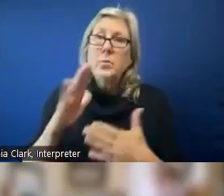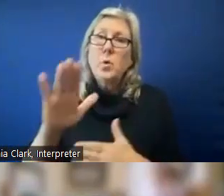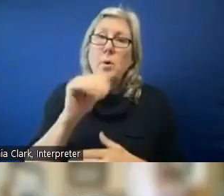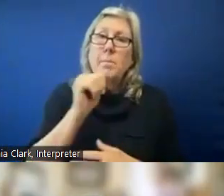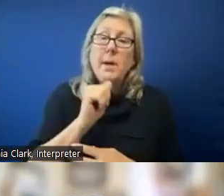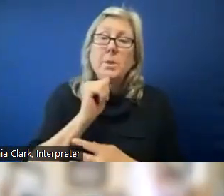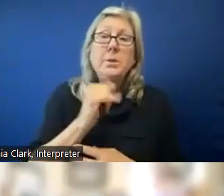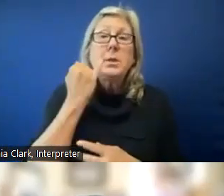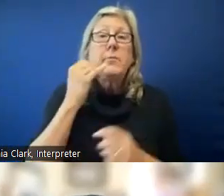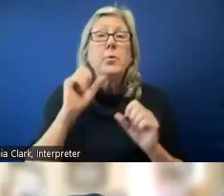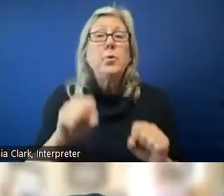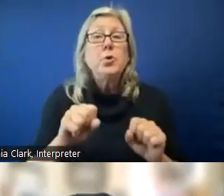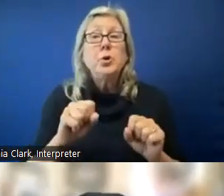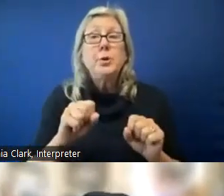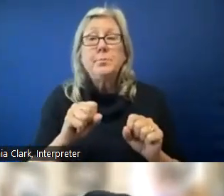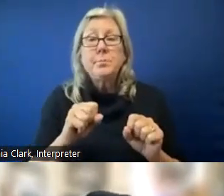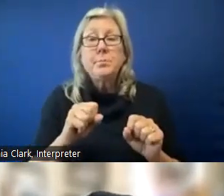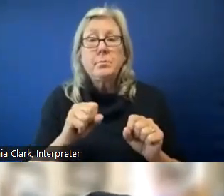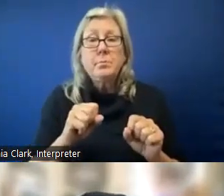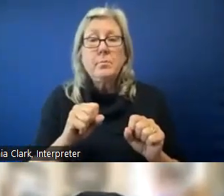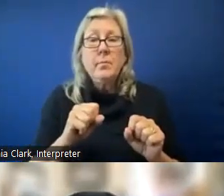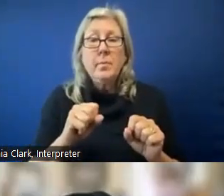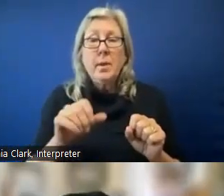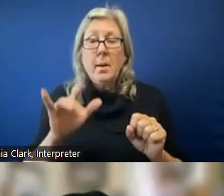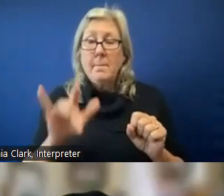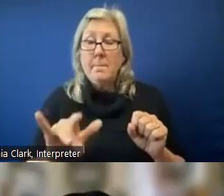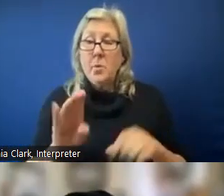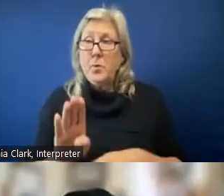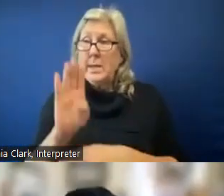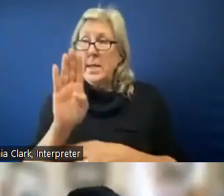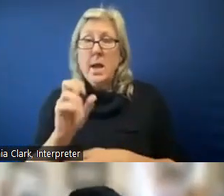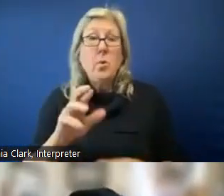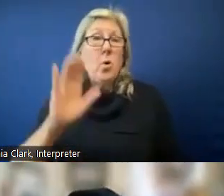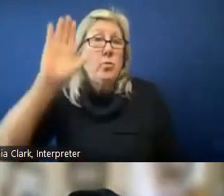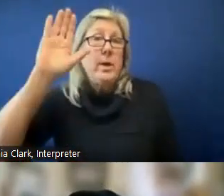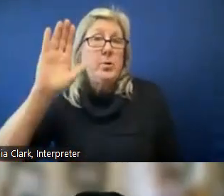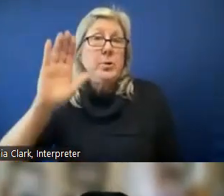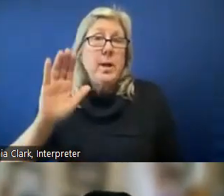can use the raise hand function or you could raise your hand and I'll look for you or also